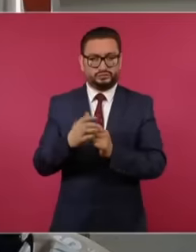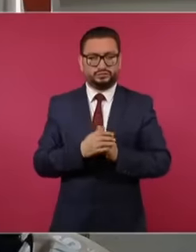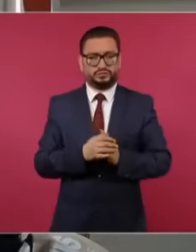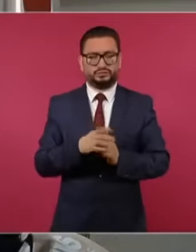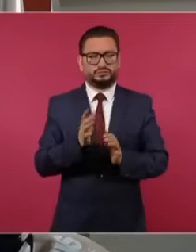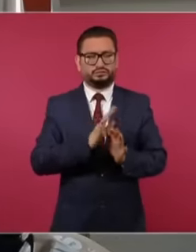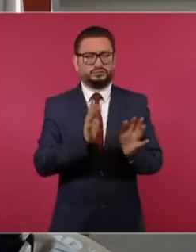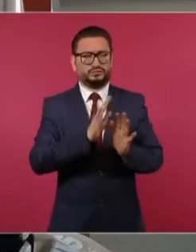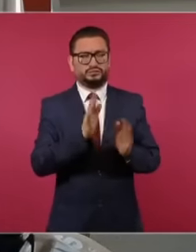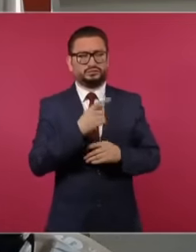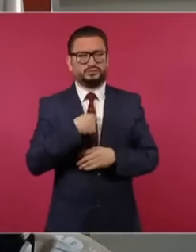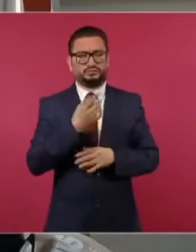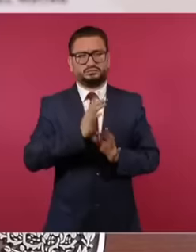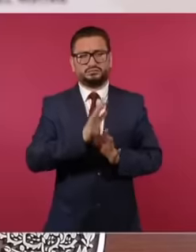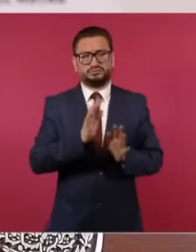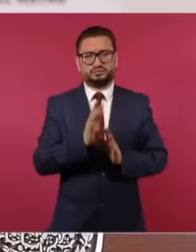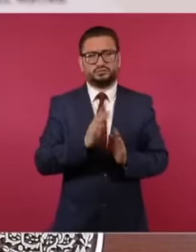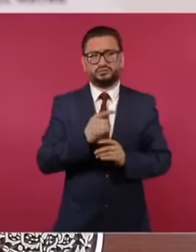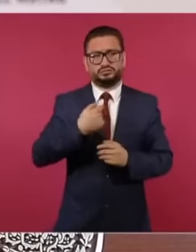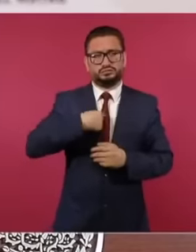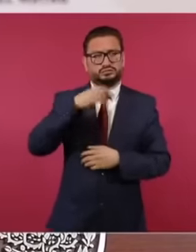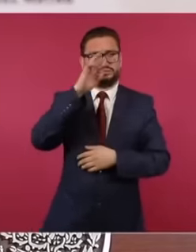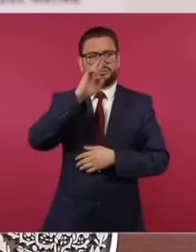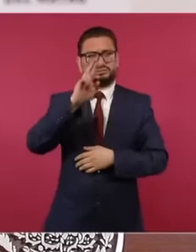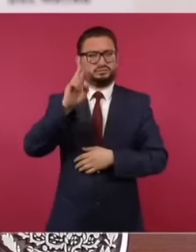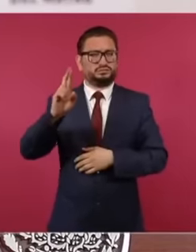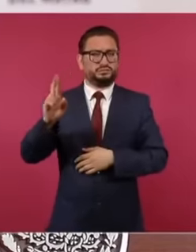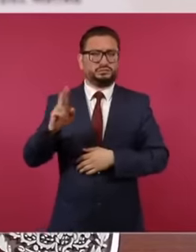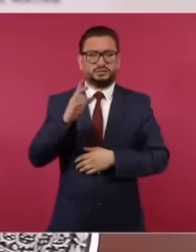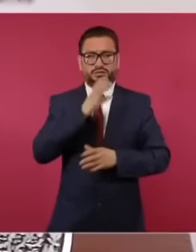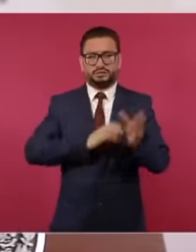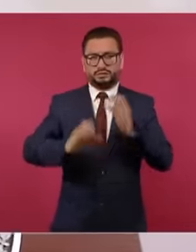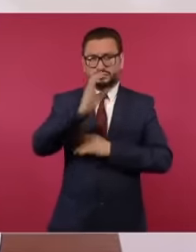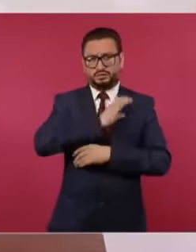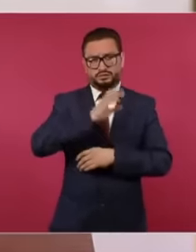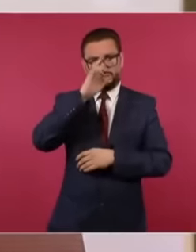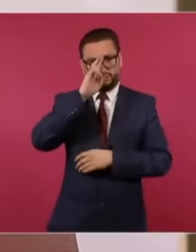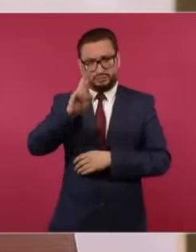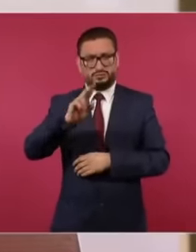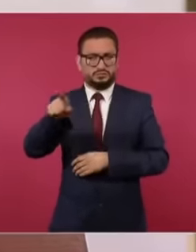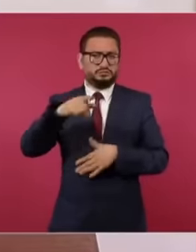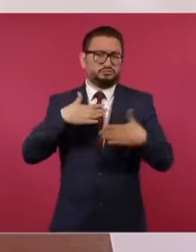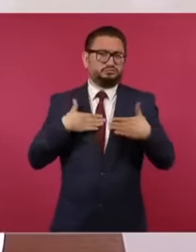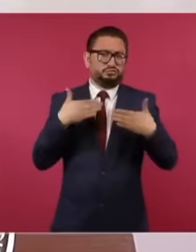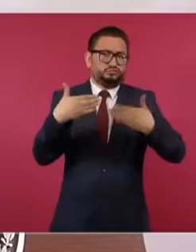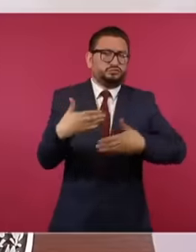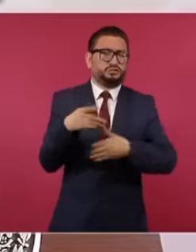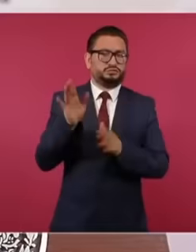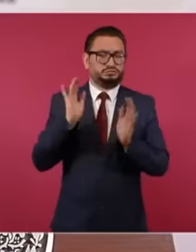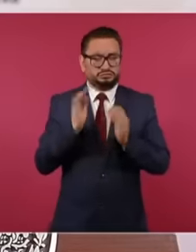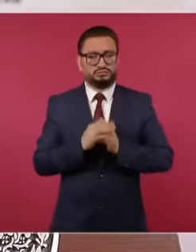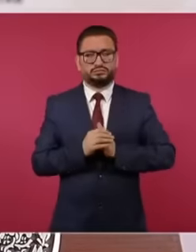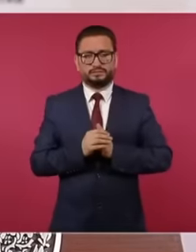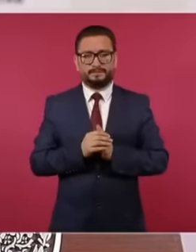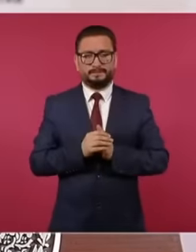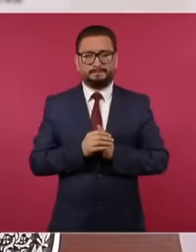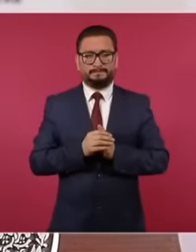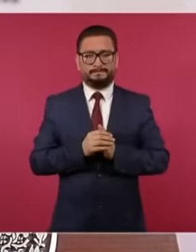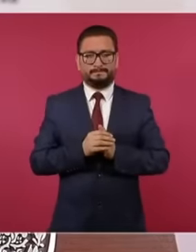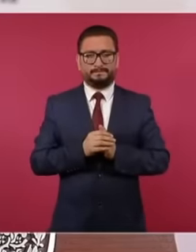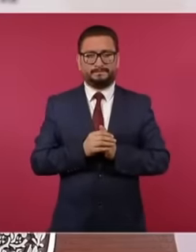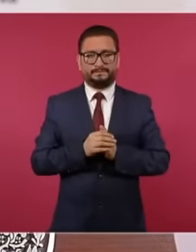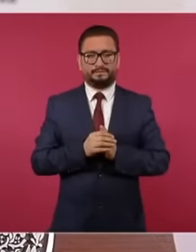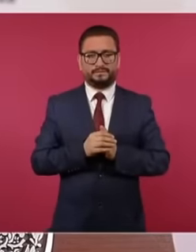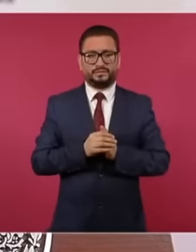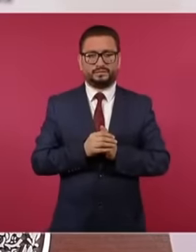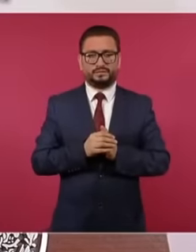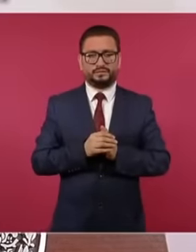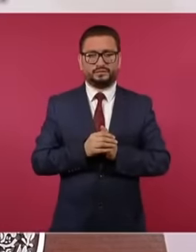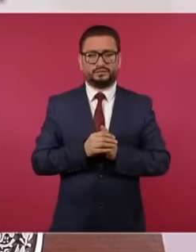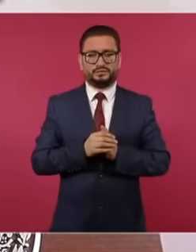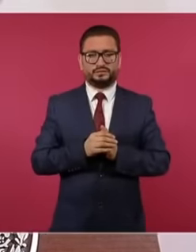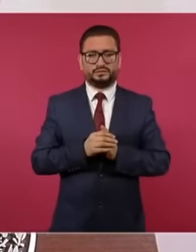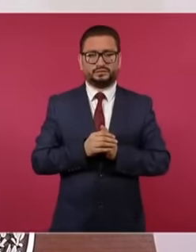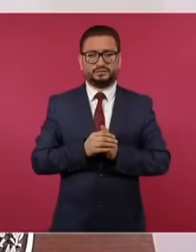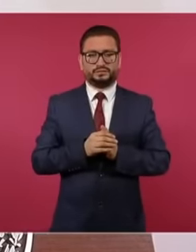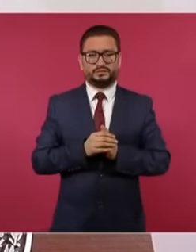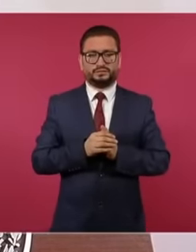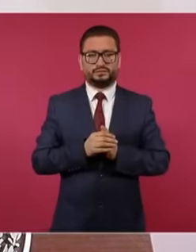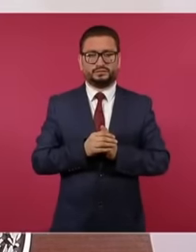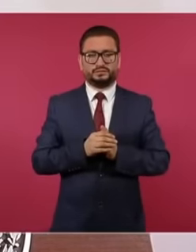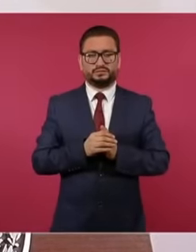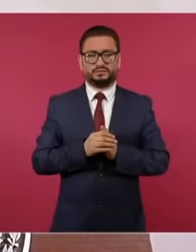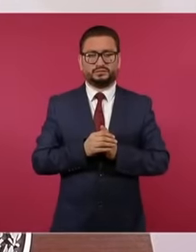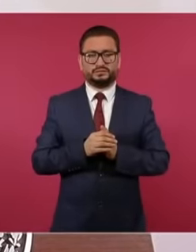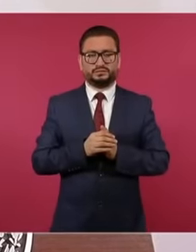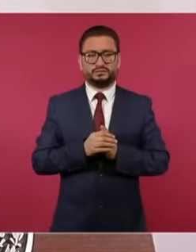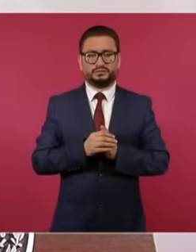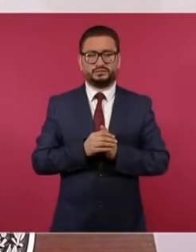no no no because I respect Claudia a lot and I have a lot of trust in her eh Nothing more than the